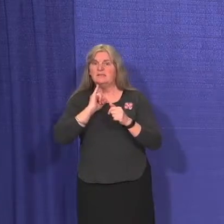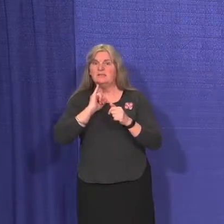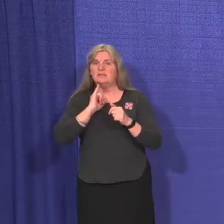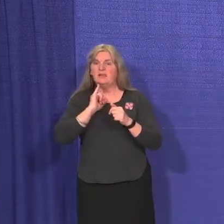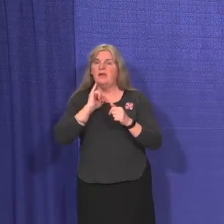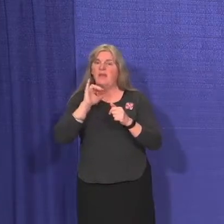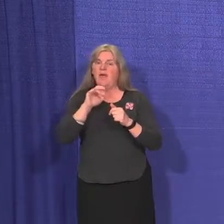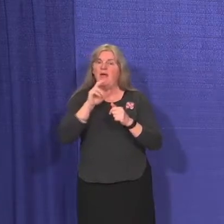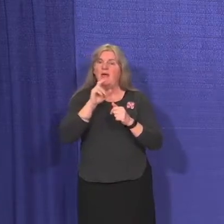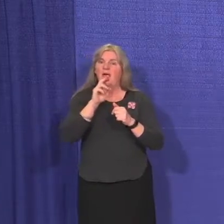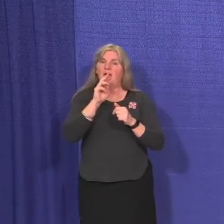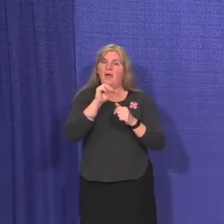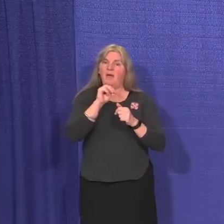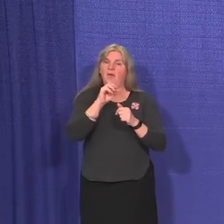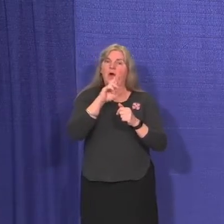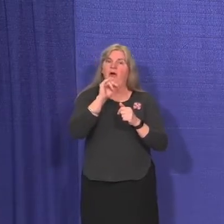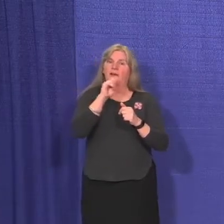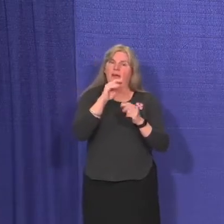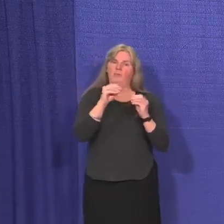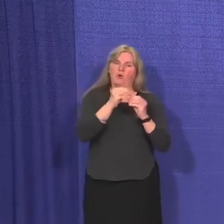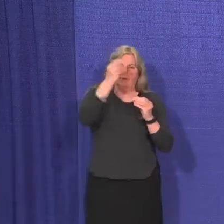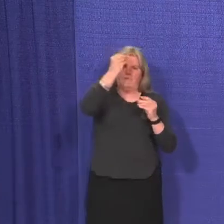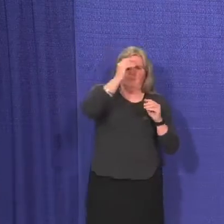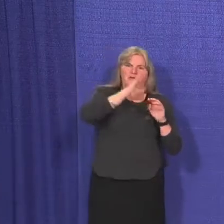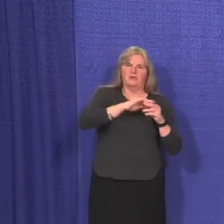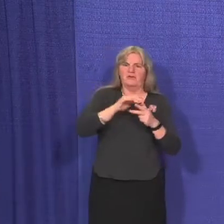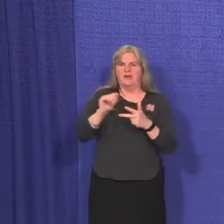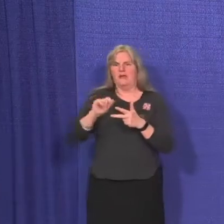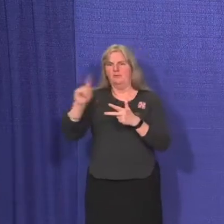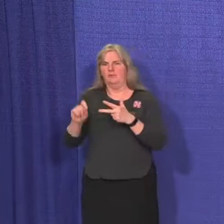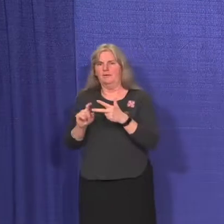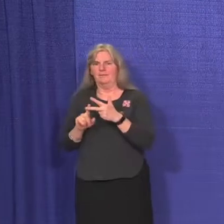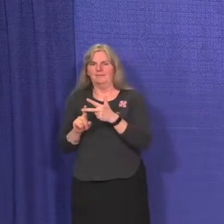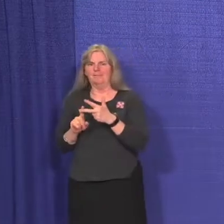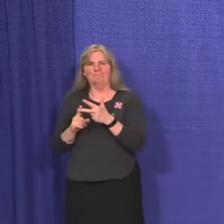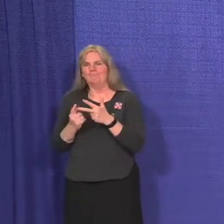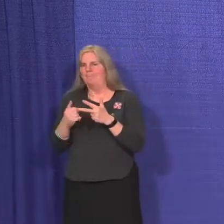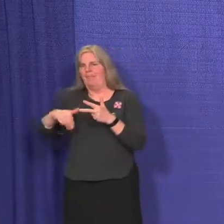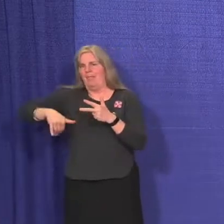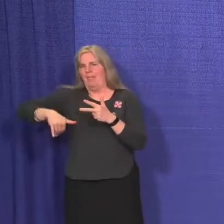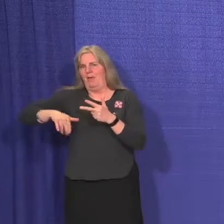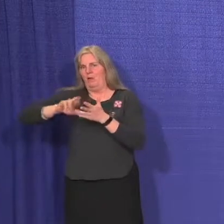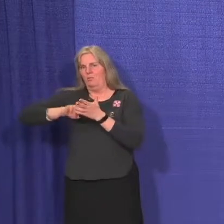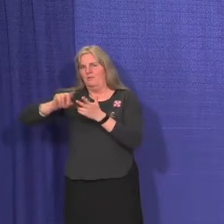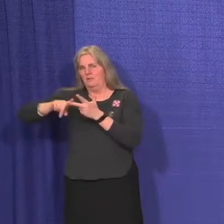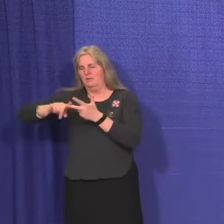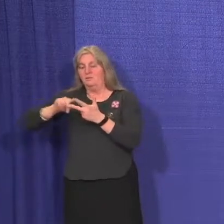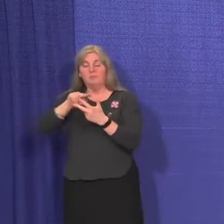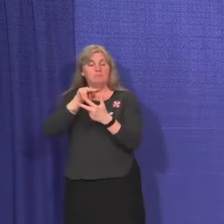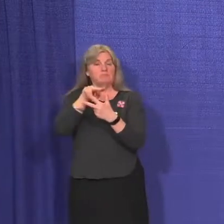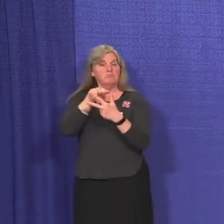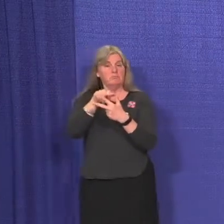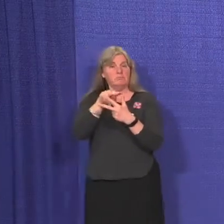Probably just because of the -- a lot of it because of the